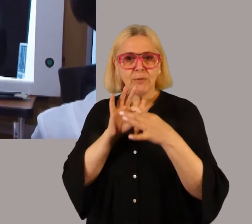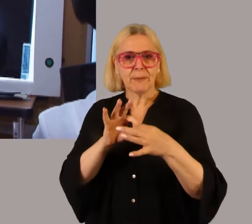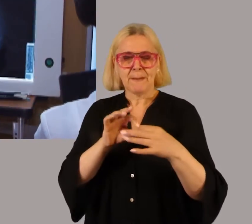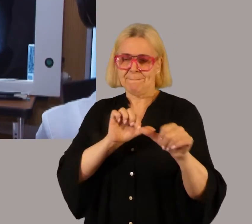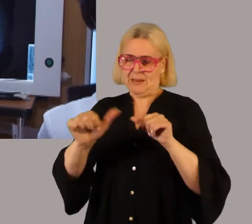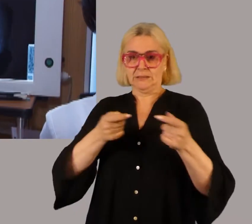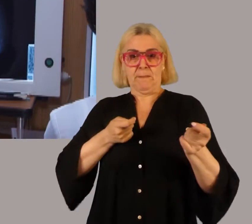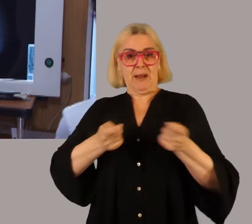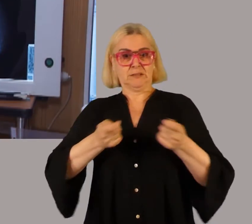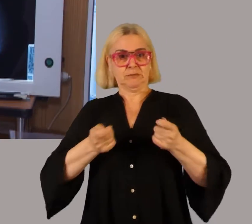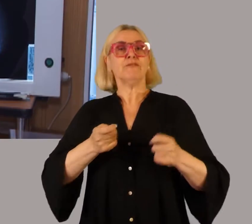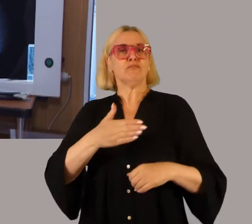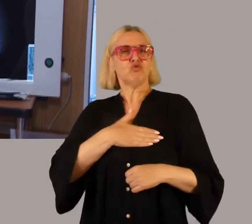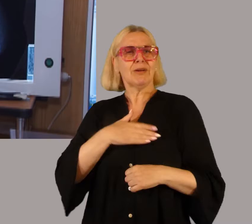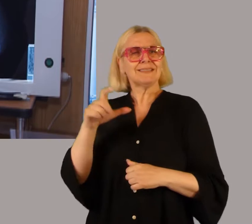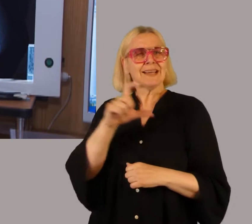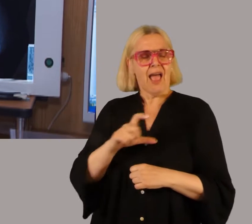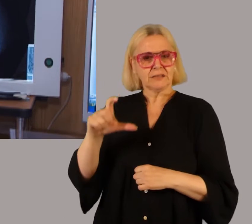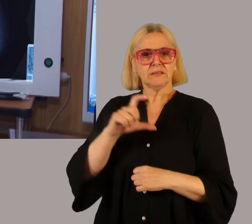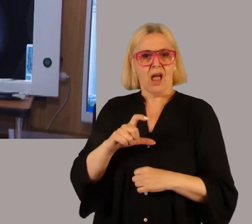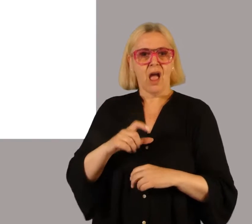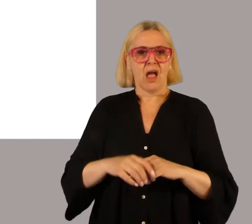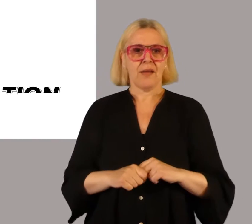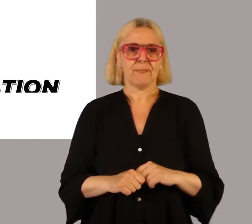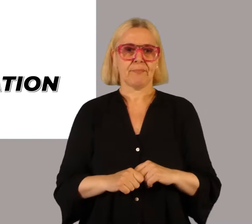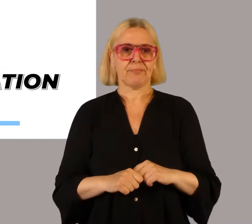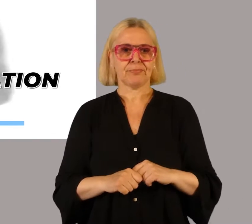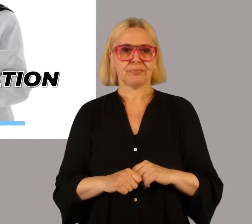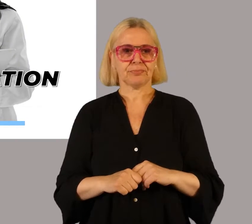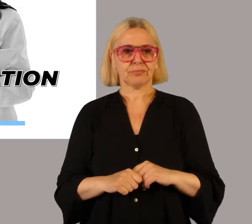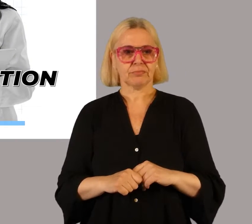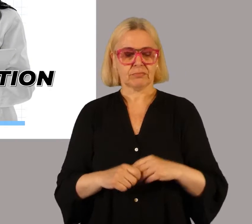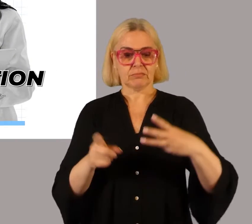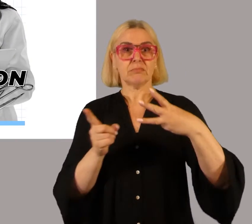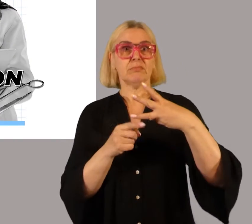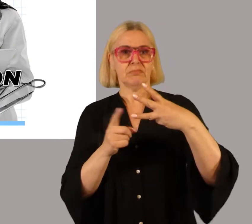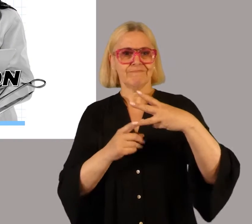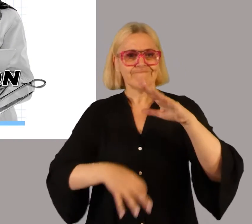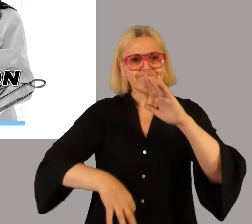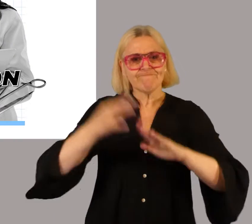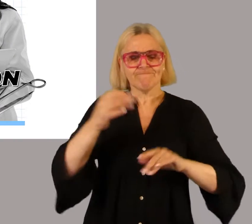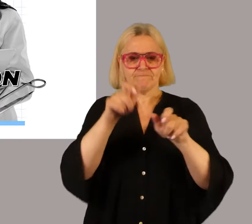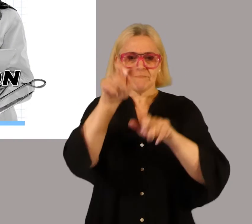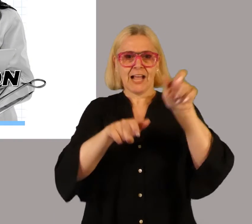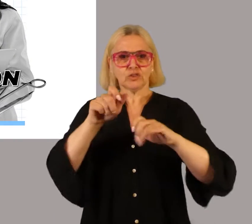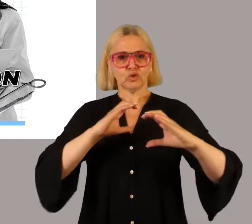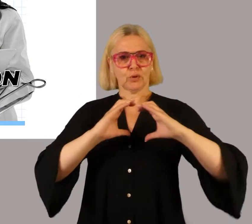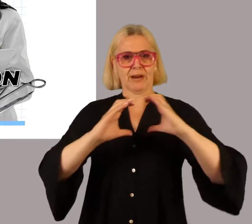and optimal management of breast cancer. Thirdly, improving patient communication